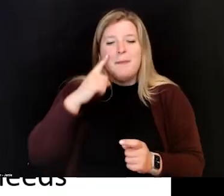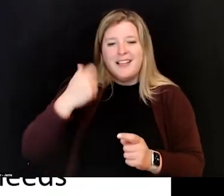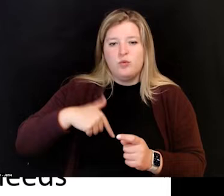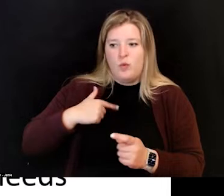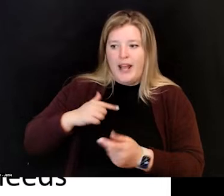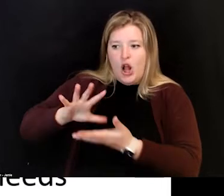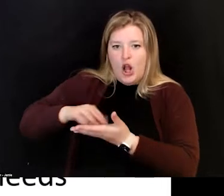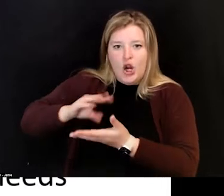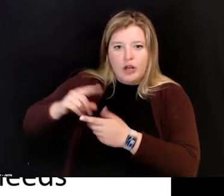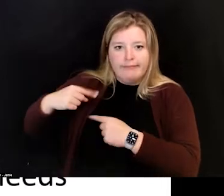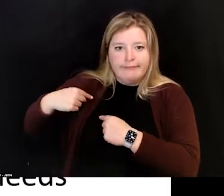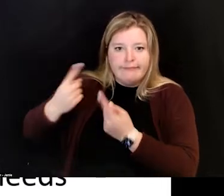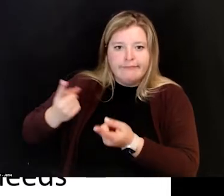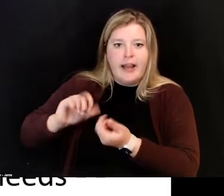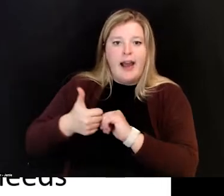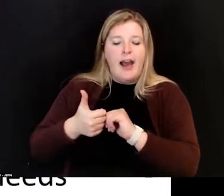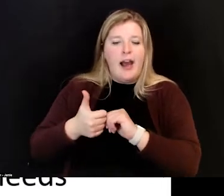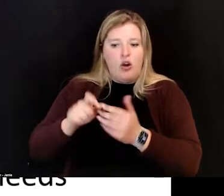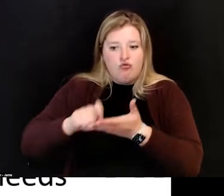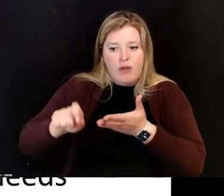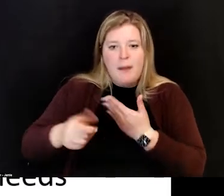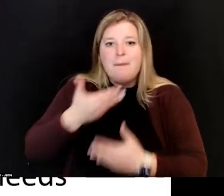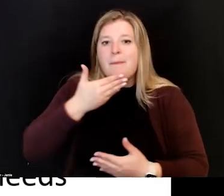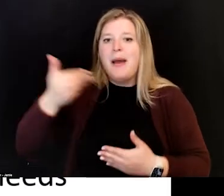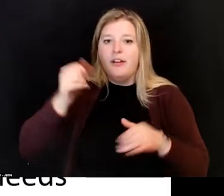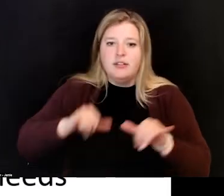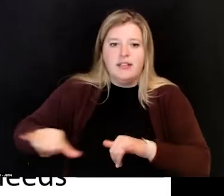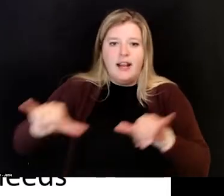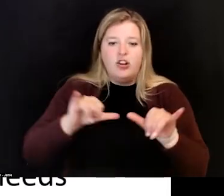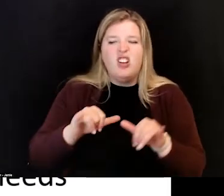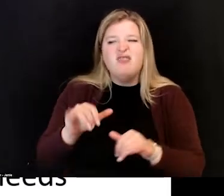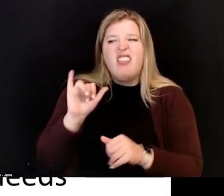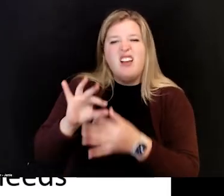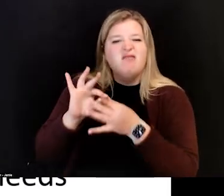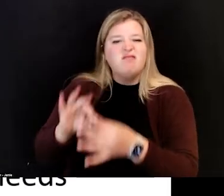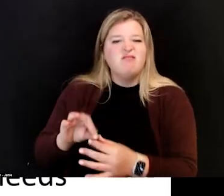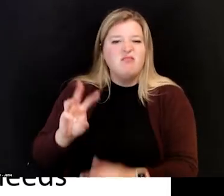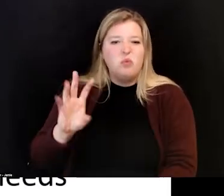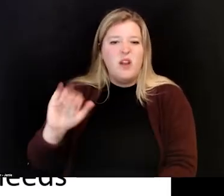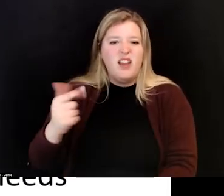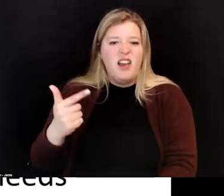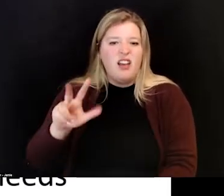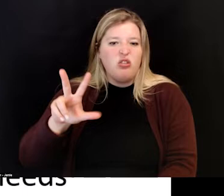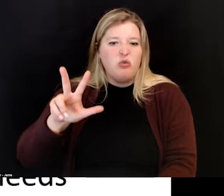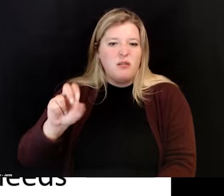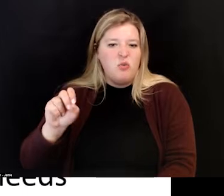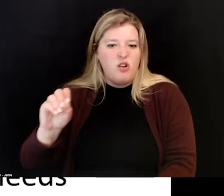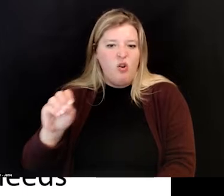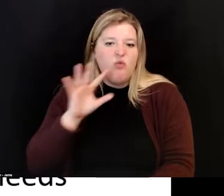And I will talk a little bit about that with regards to WCAG 3.0. Can you go to the next slide, please?